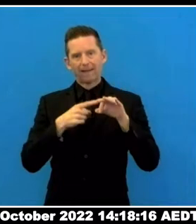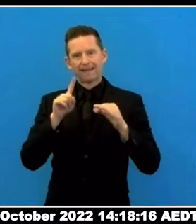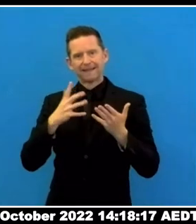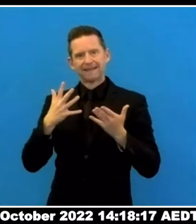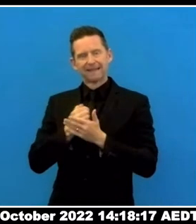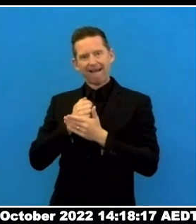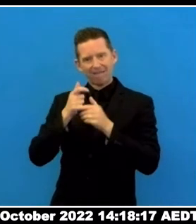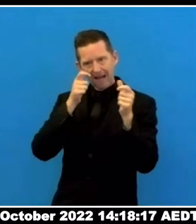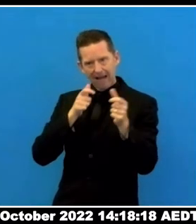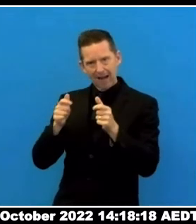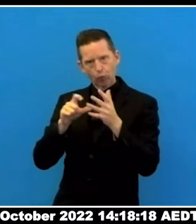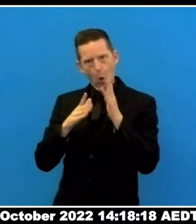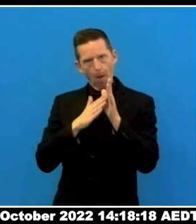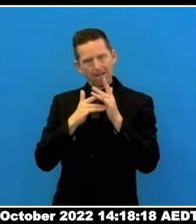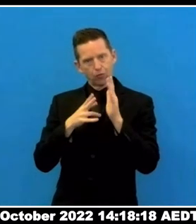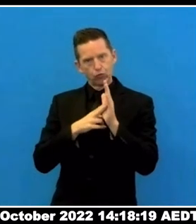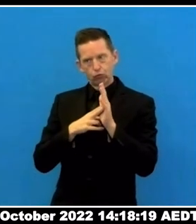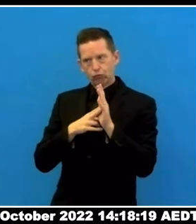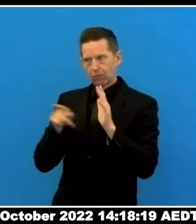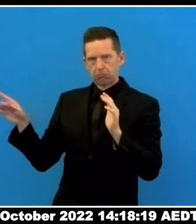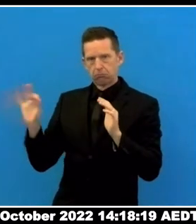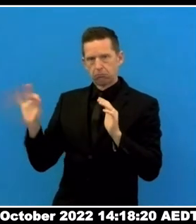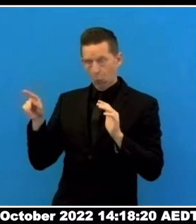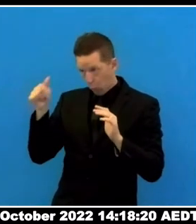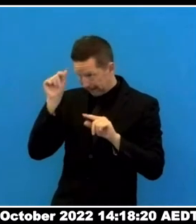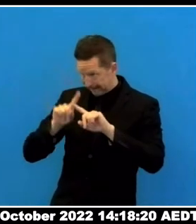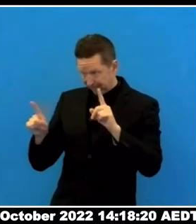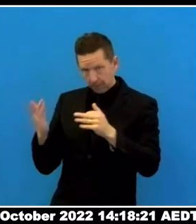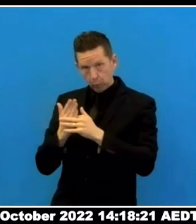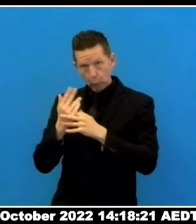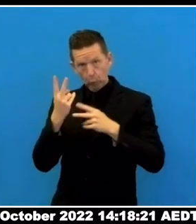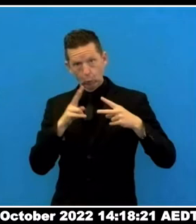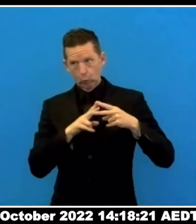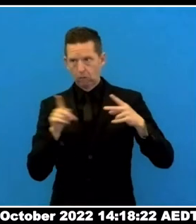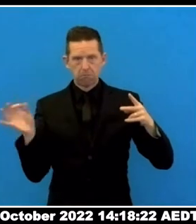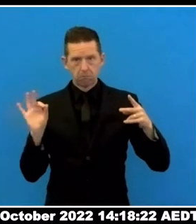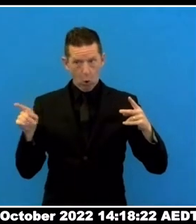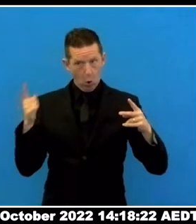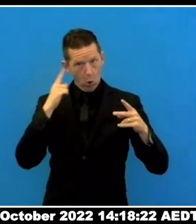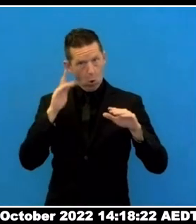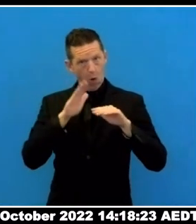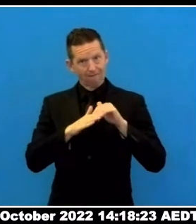Do you know the difference between those organisations? No. Have you heard of the Quality and Safeguards Commission? No.